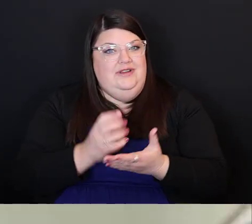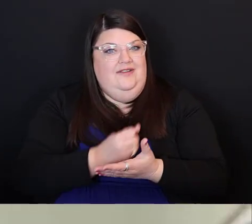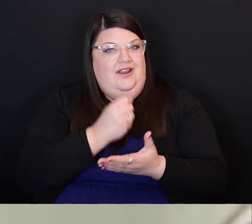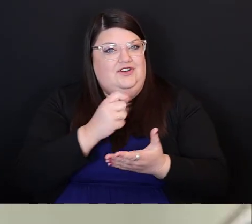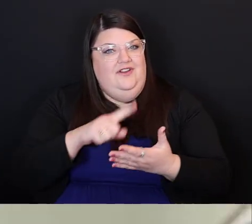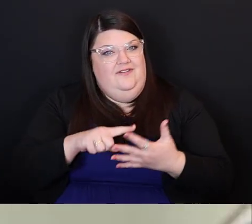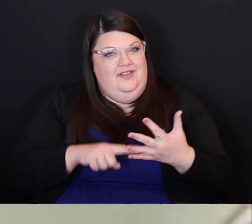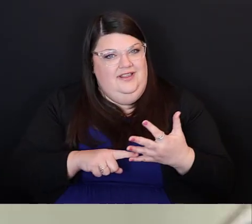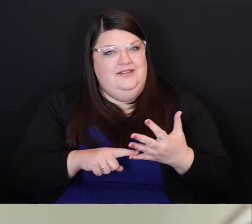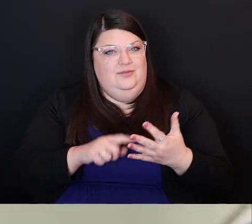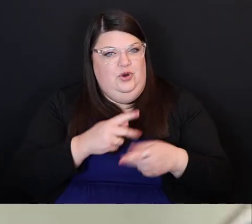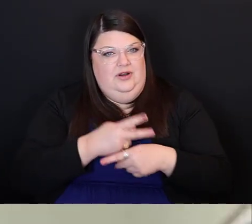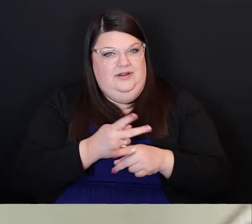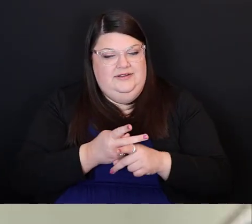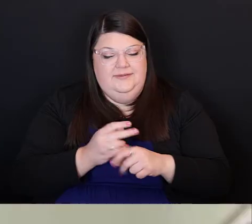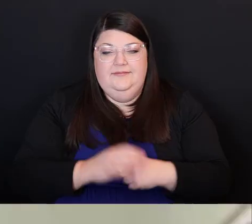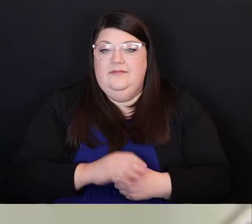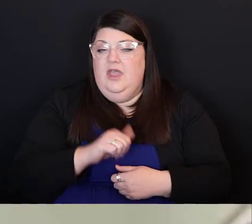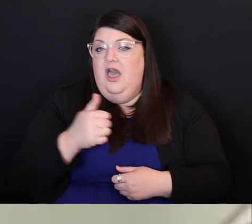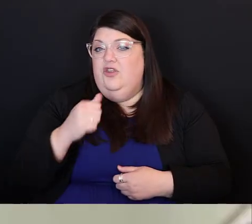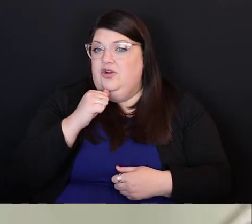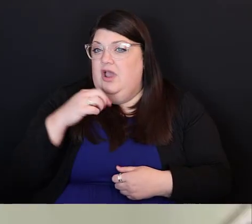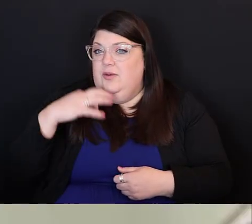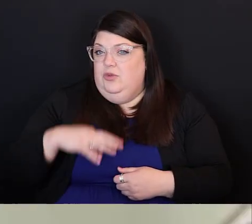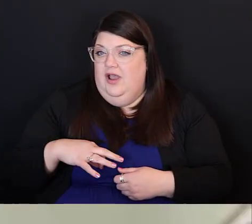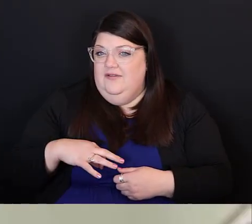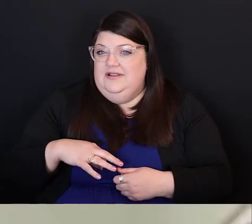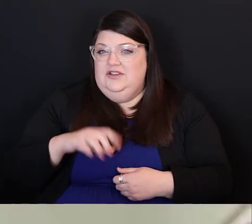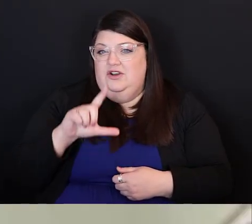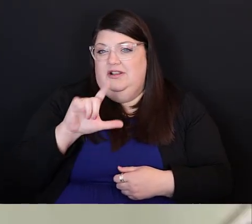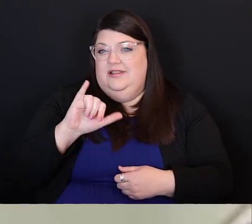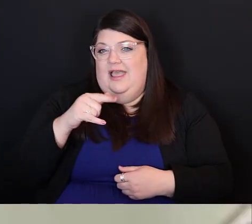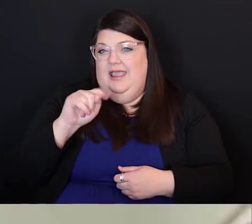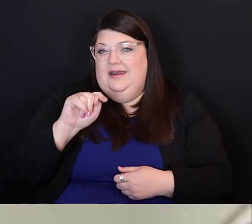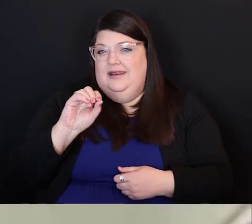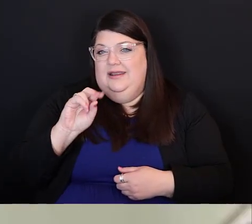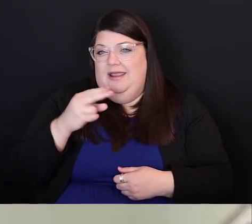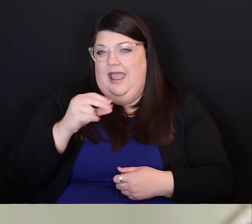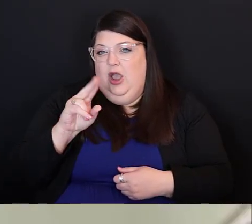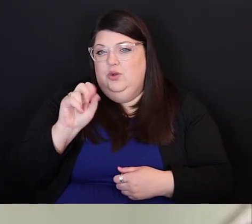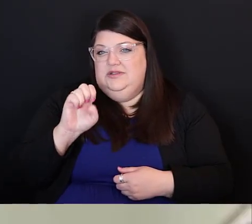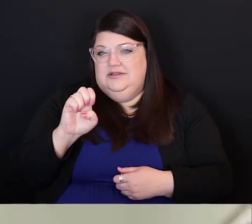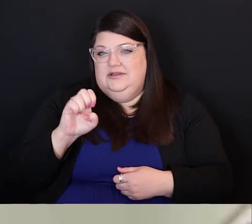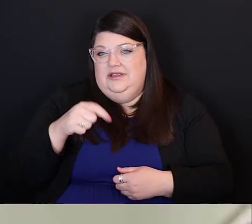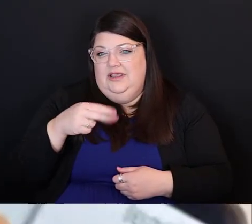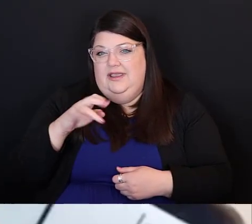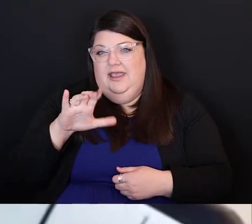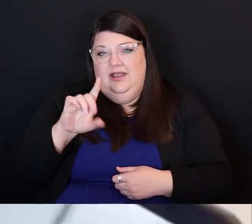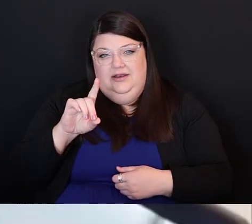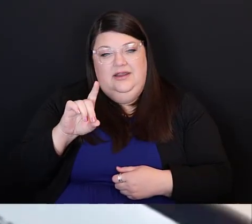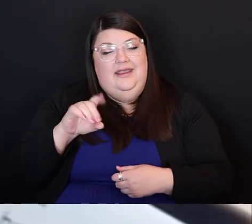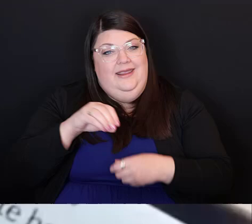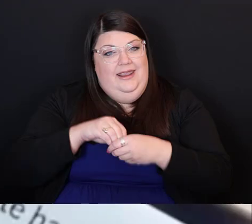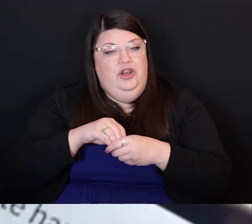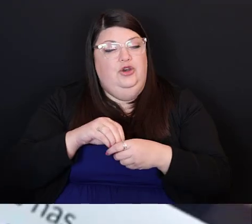Other nonprofits that the foundation works with include the Lighthouse Guild, and that's in New York City at their technology center.